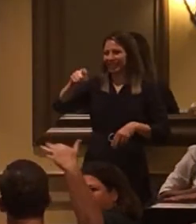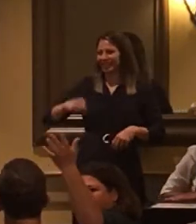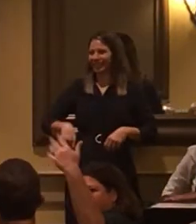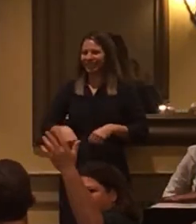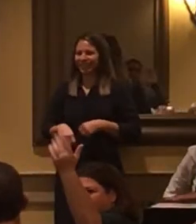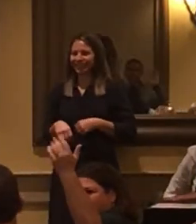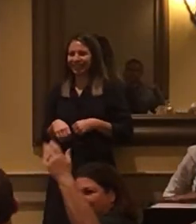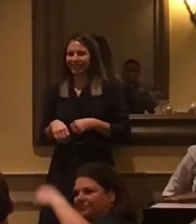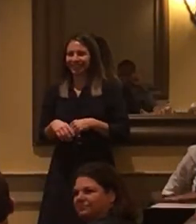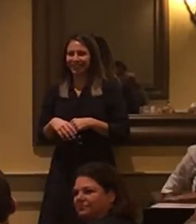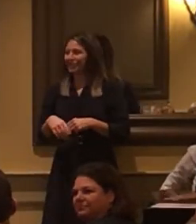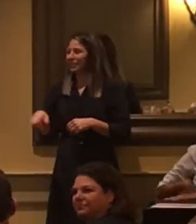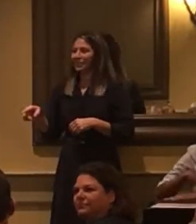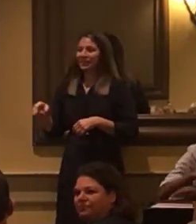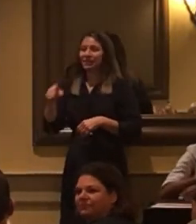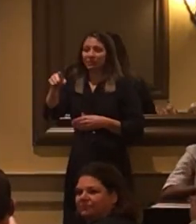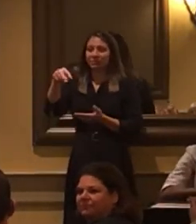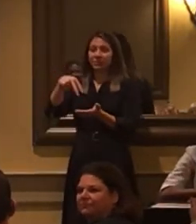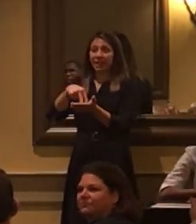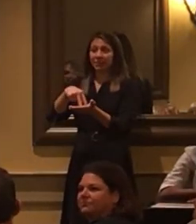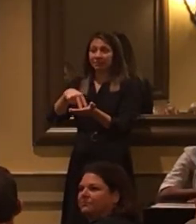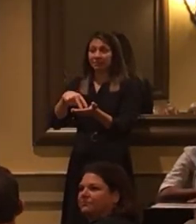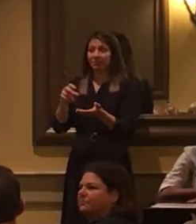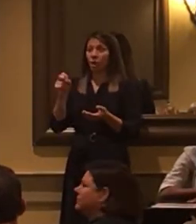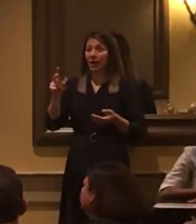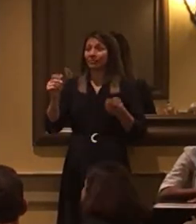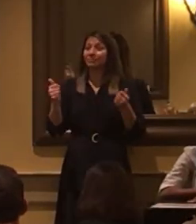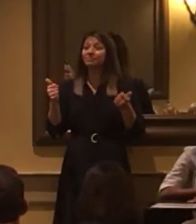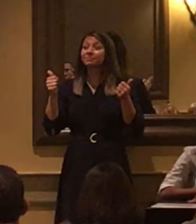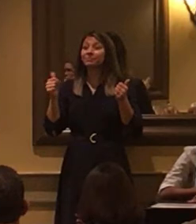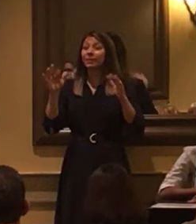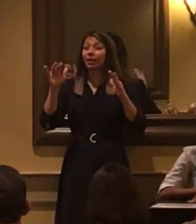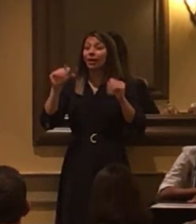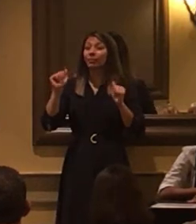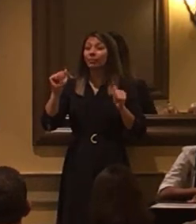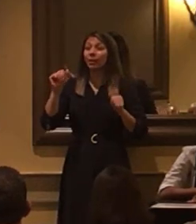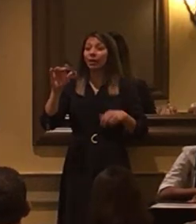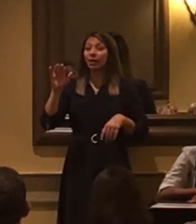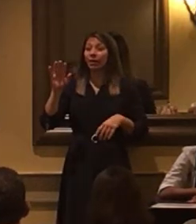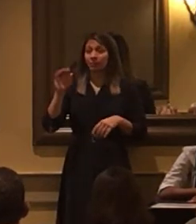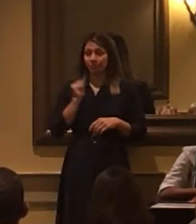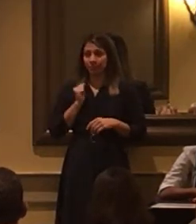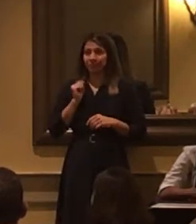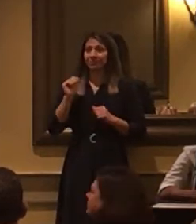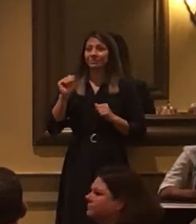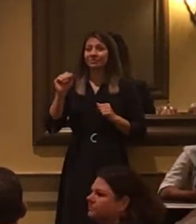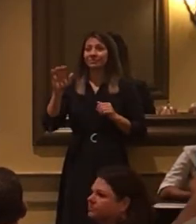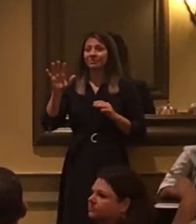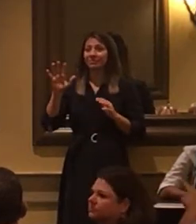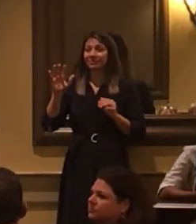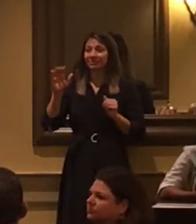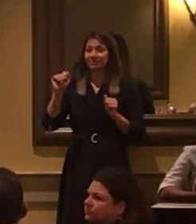Alright, I'll just stand here. Well, my question to you is,